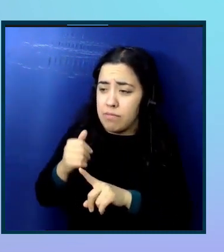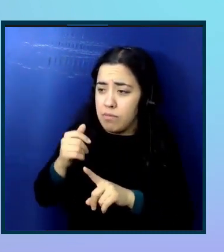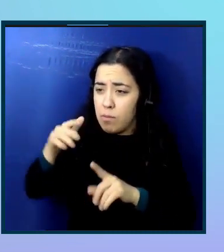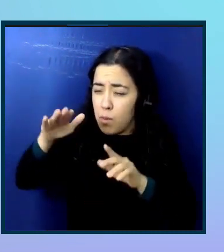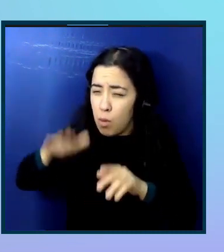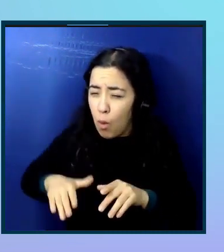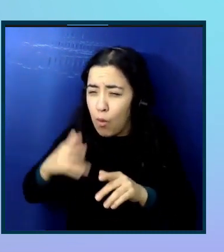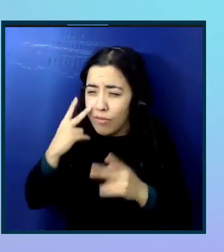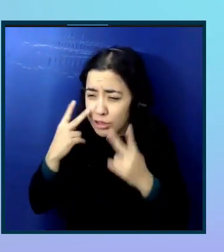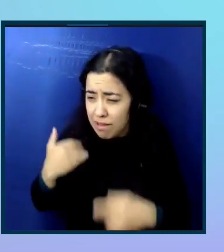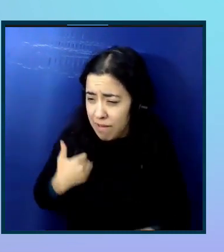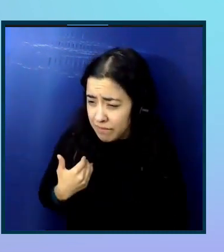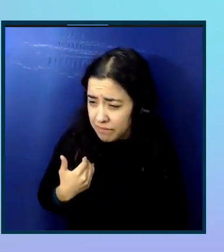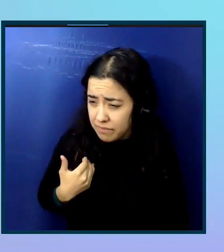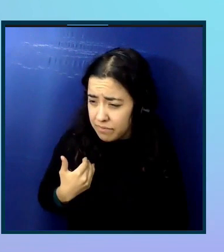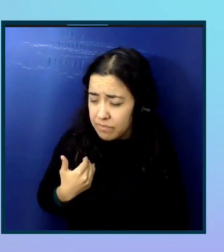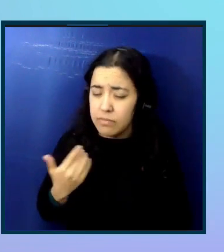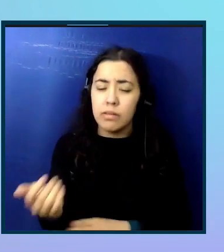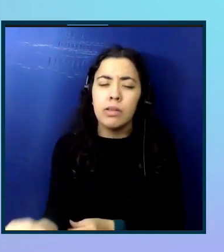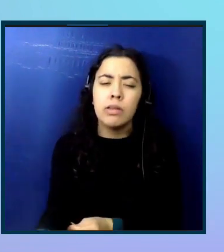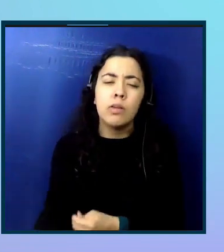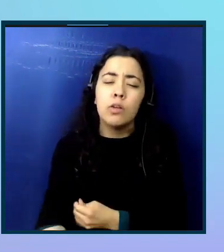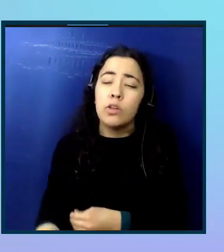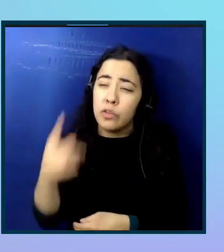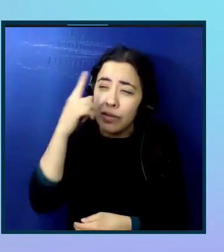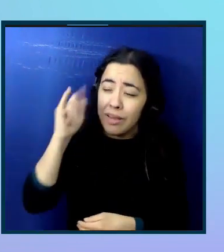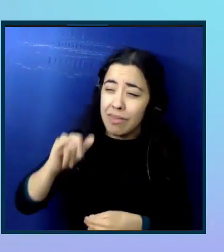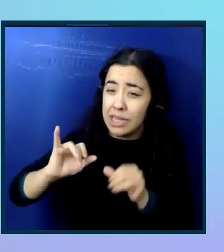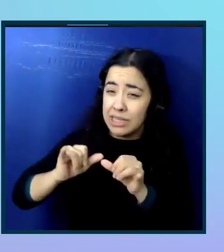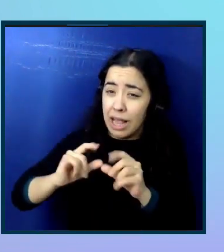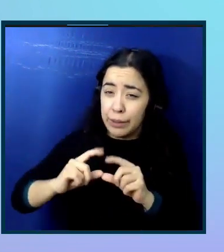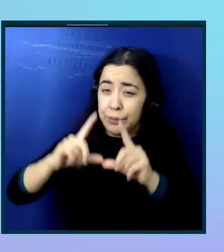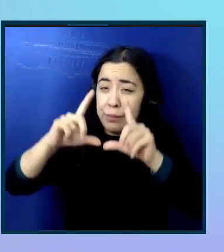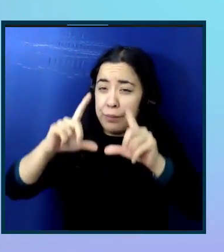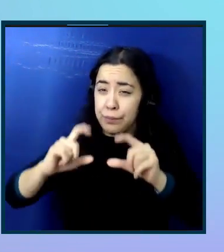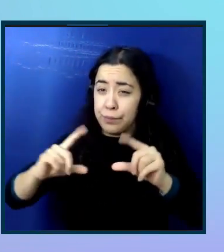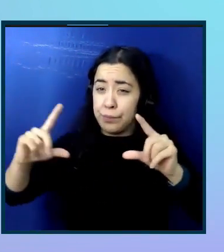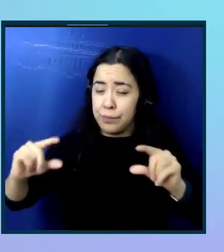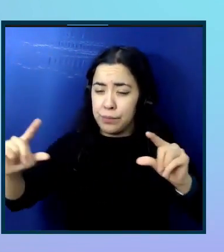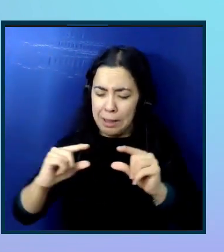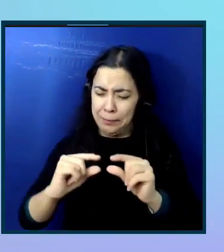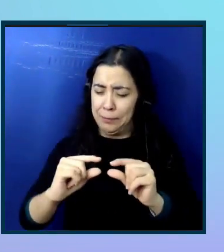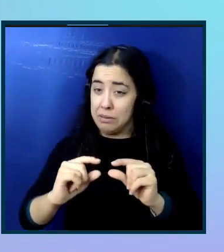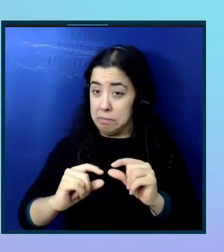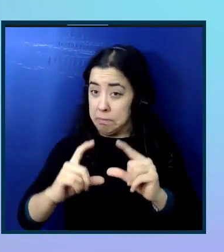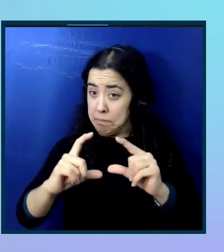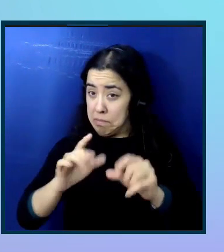Is the type size, is it big enough? Or is it too big?